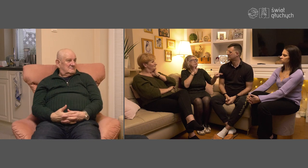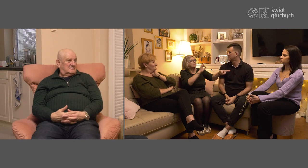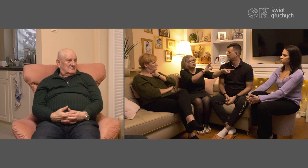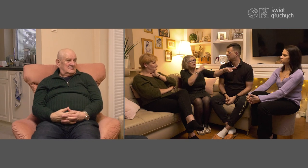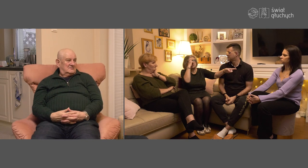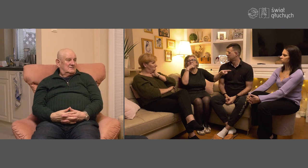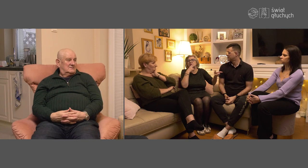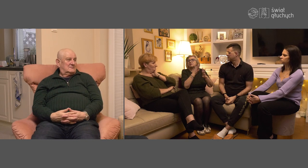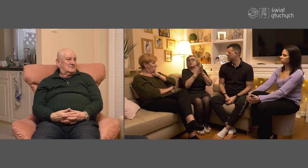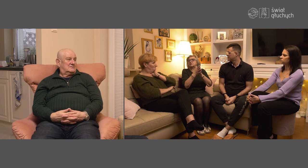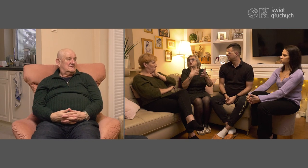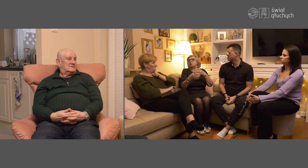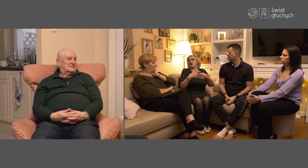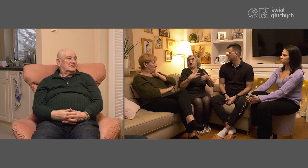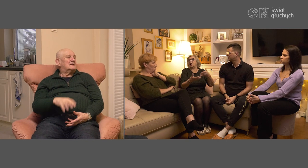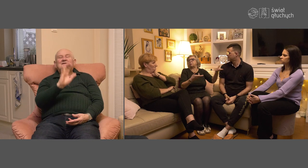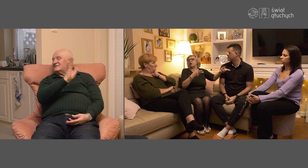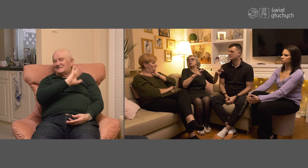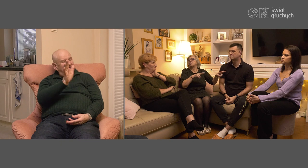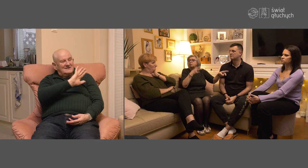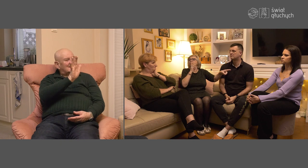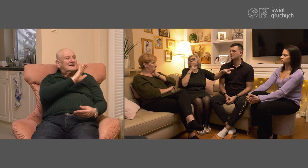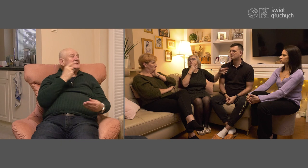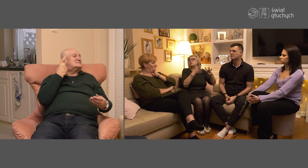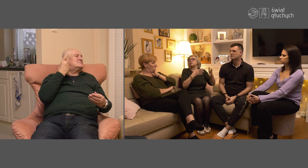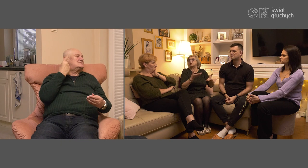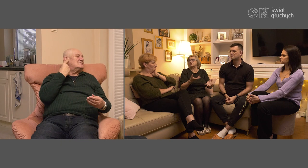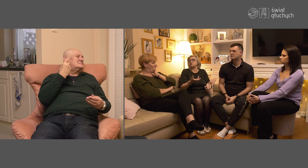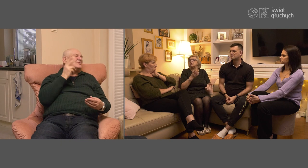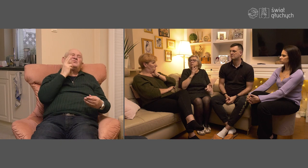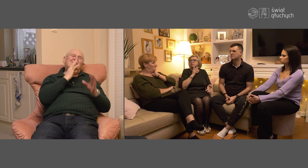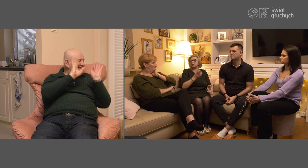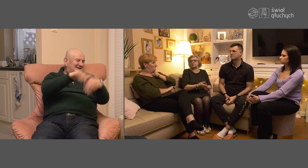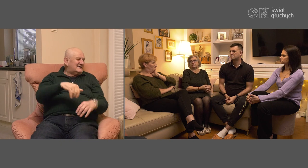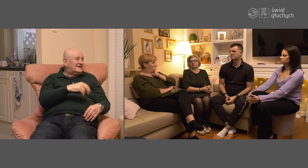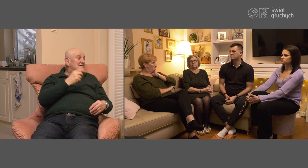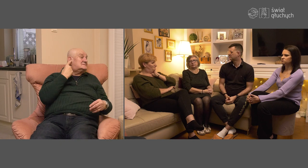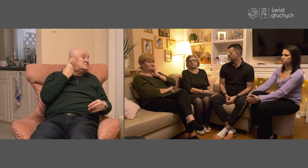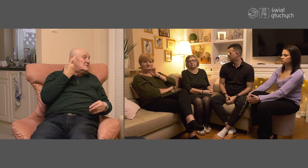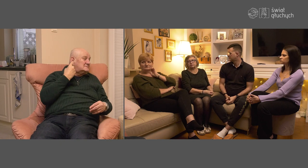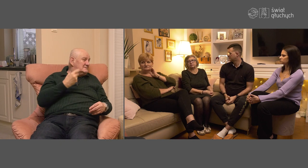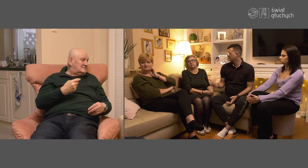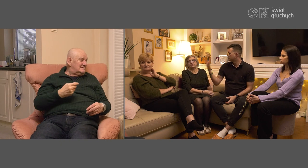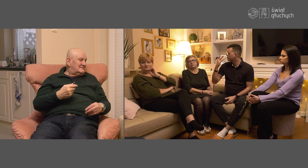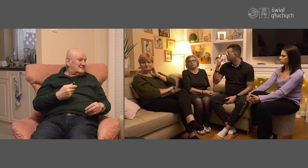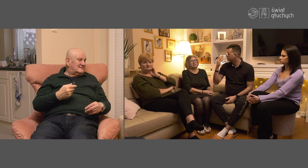[Grażyna]: Monica's dad used to sign, but weakly. Mom also weakly. [Tadeusz]: No. I mean hearing, not deaf parents!